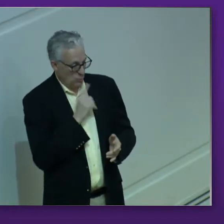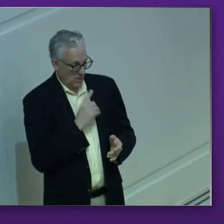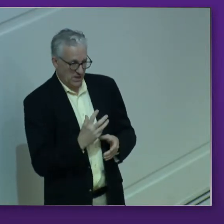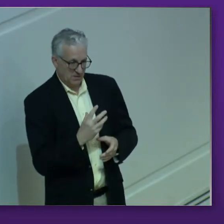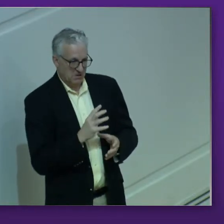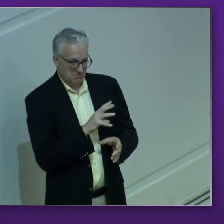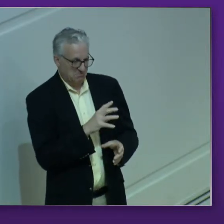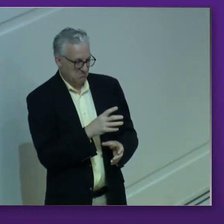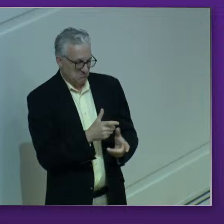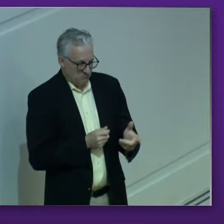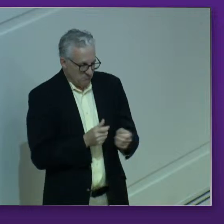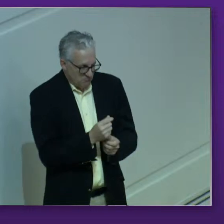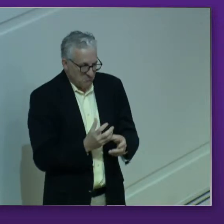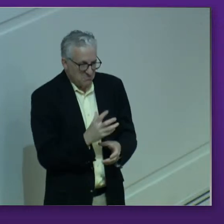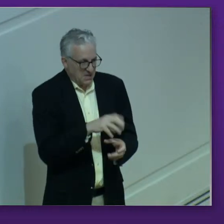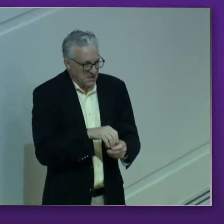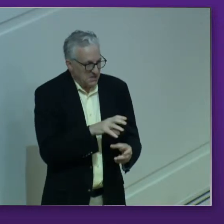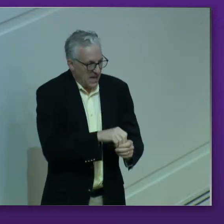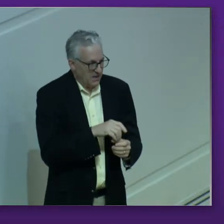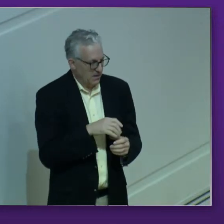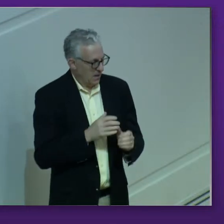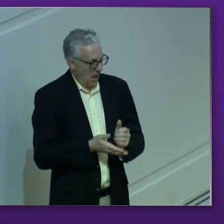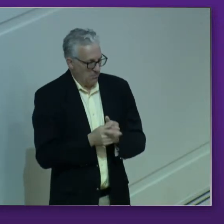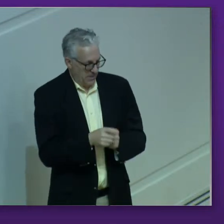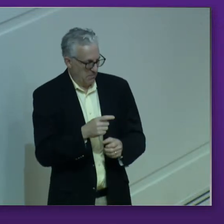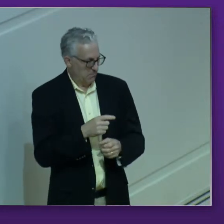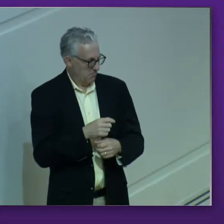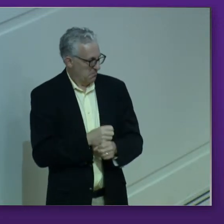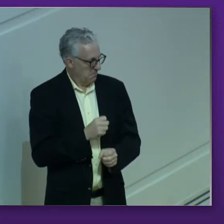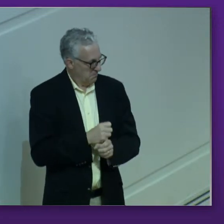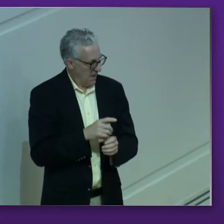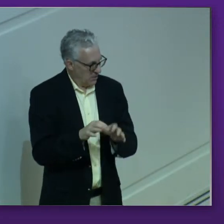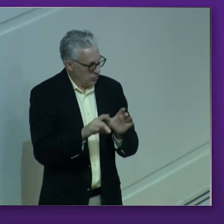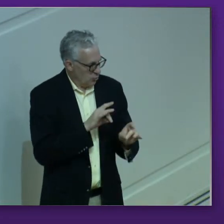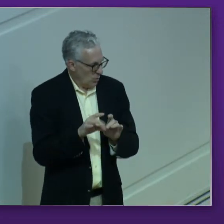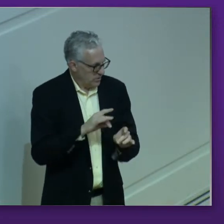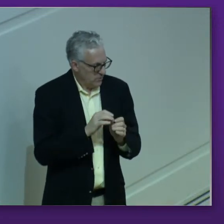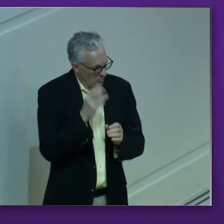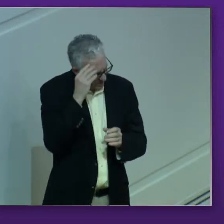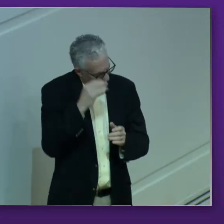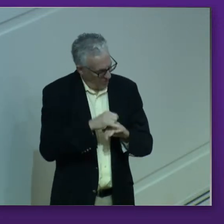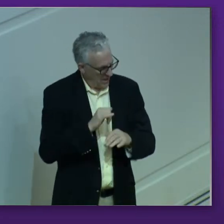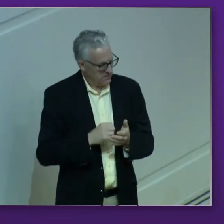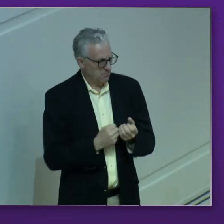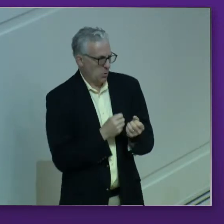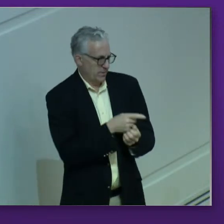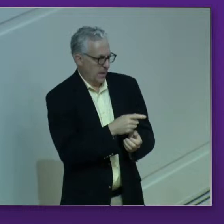AN EXCELLENT COUNSELOR WHO HAS PROVIDED NOTABLE SUPPORT AND SERVICE TO STUDENTS AND